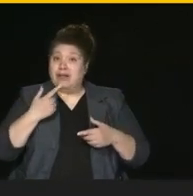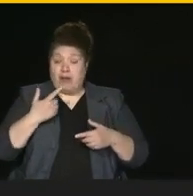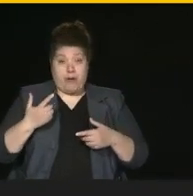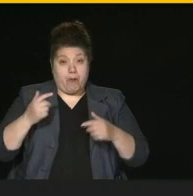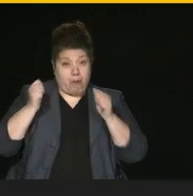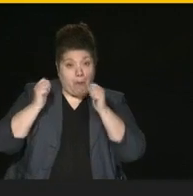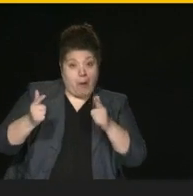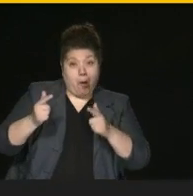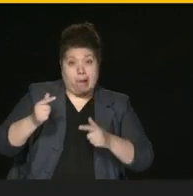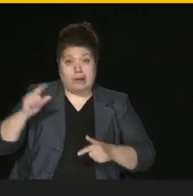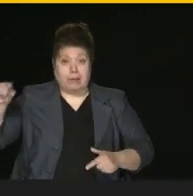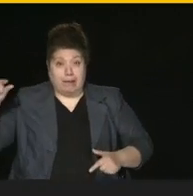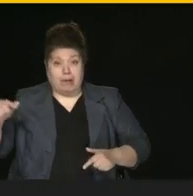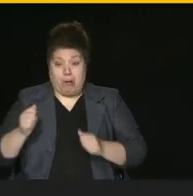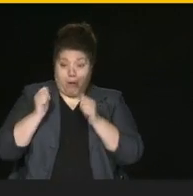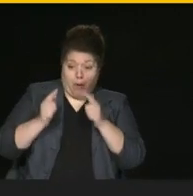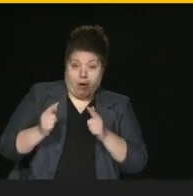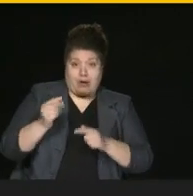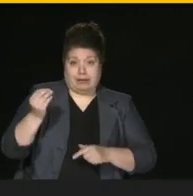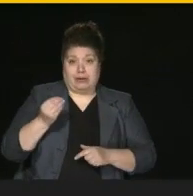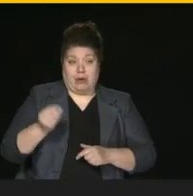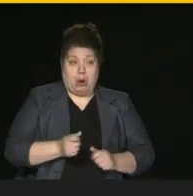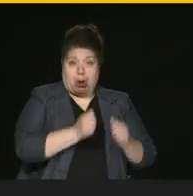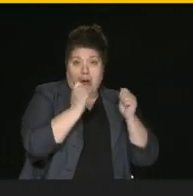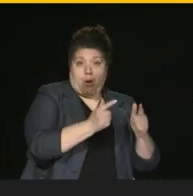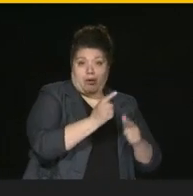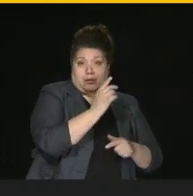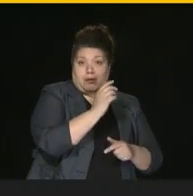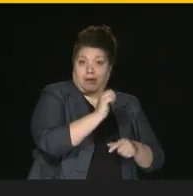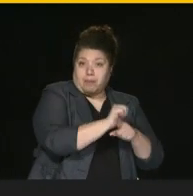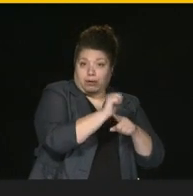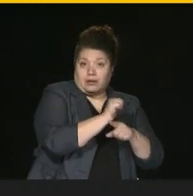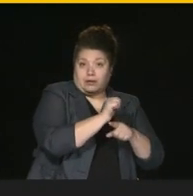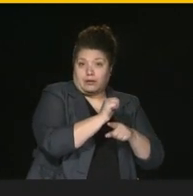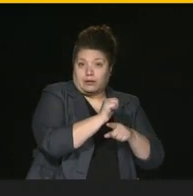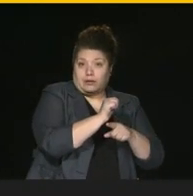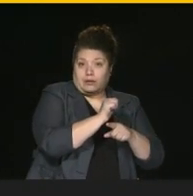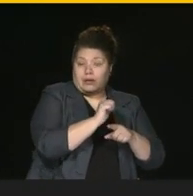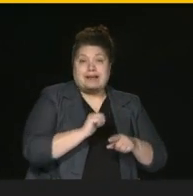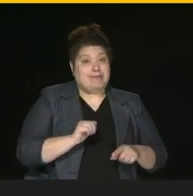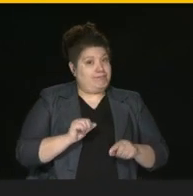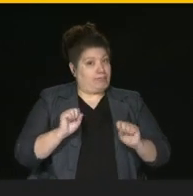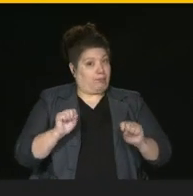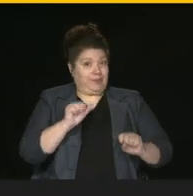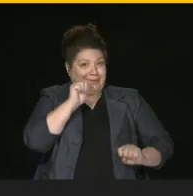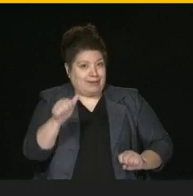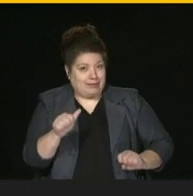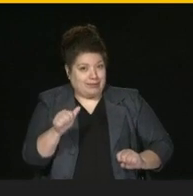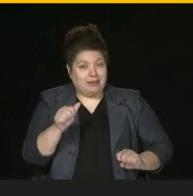ALL OF ONTARIO OR WHATEVER PROVINCE, ALBERTA, ET CETERA, COULD LET GO OF MEASURES IN